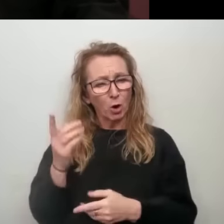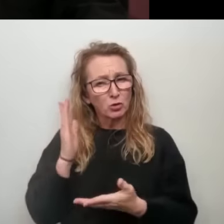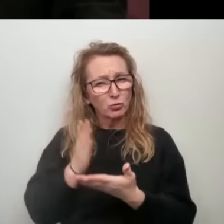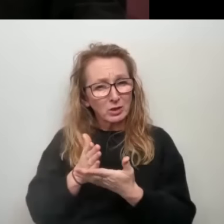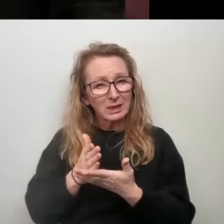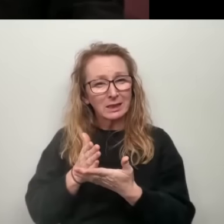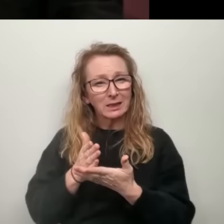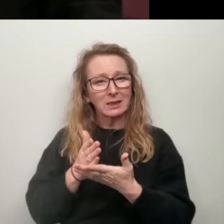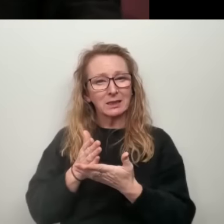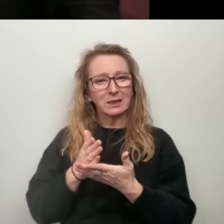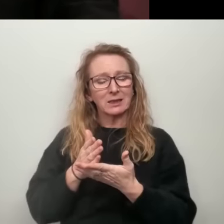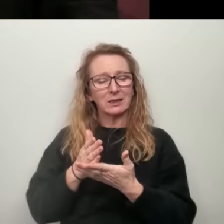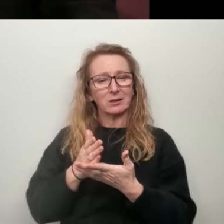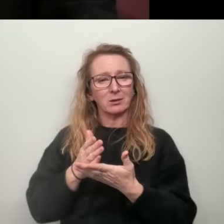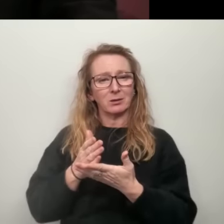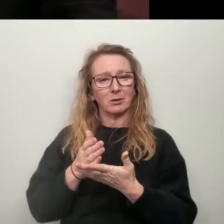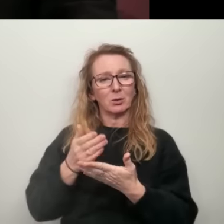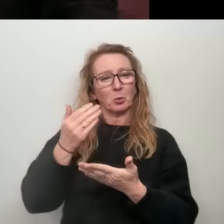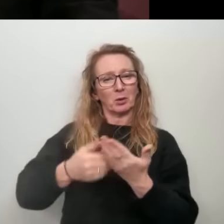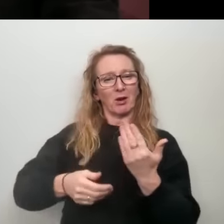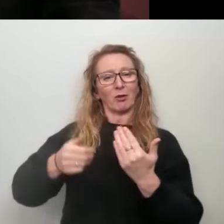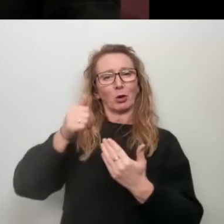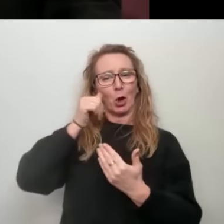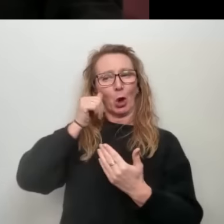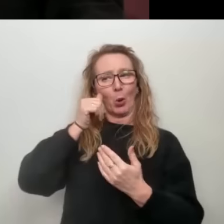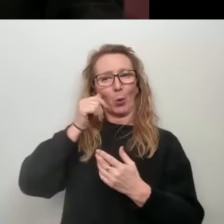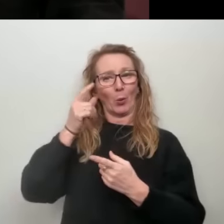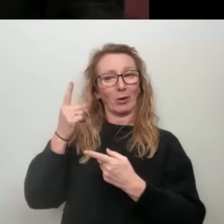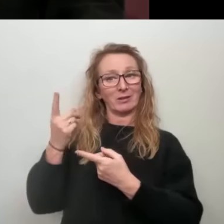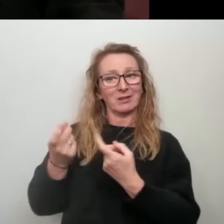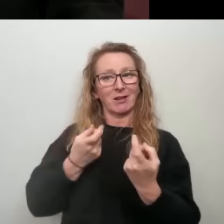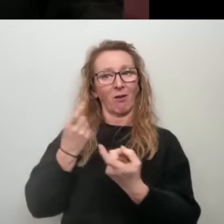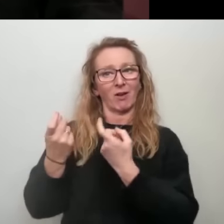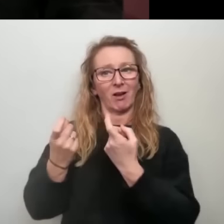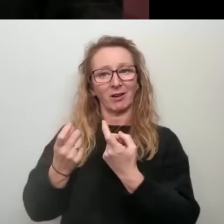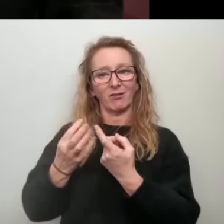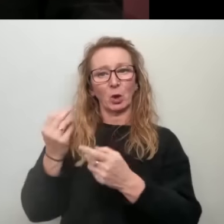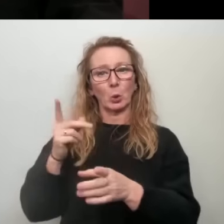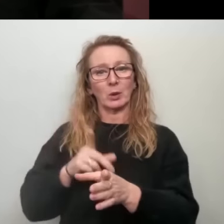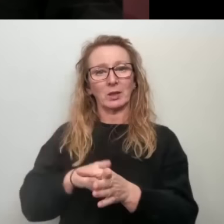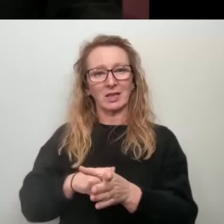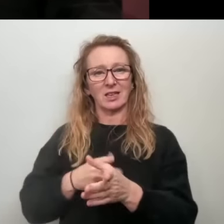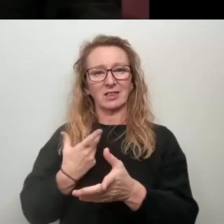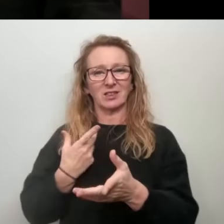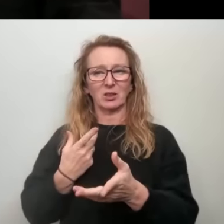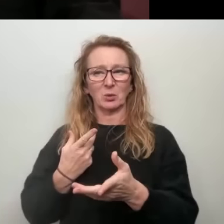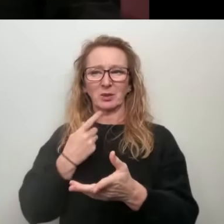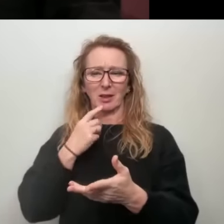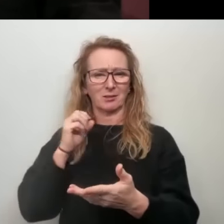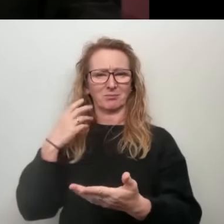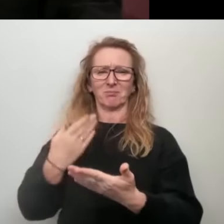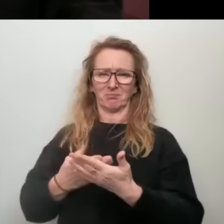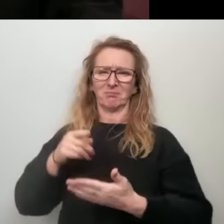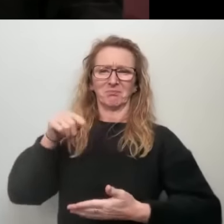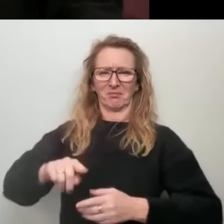what might be discovered in a few years time that in fact to make bold claims about something being the first ever.